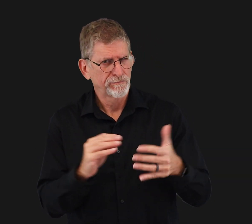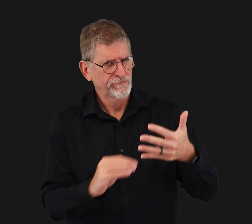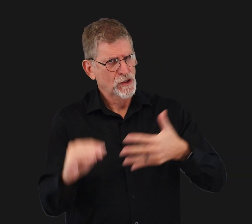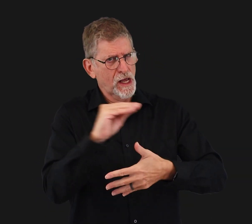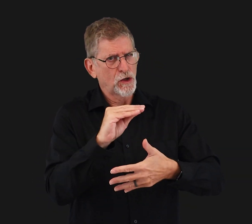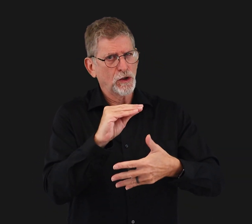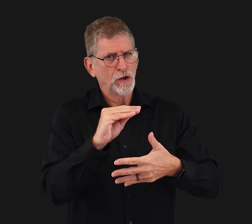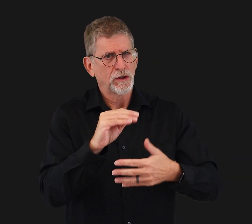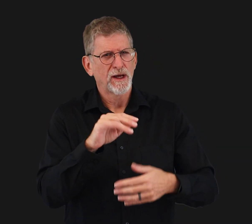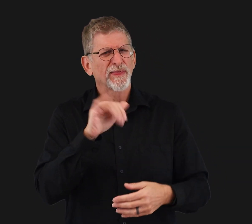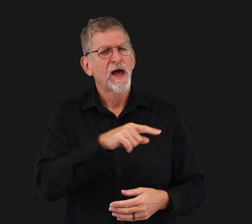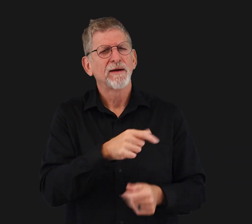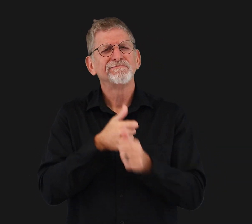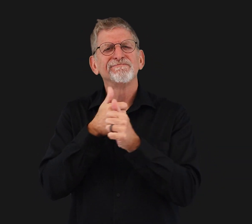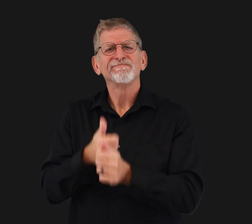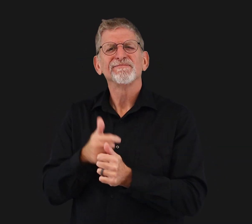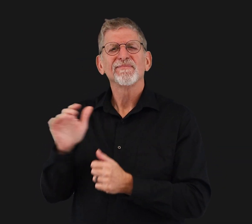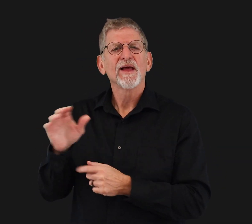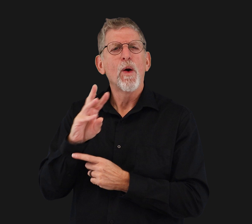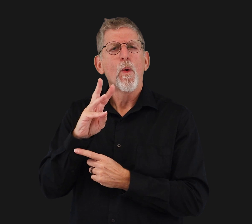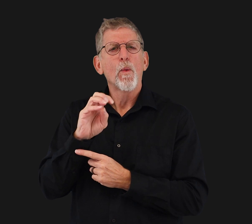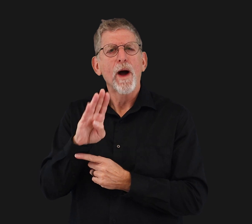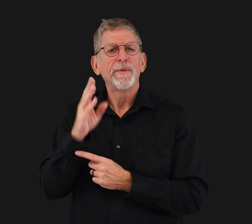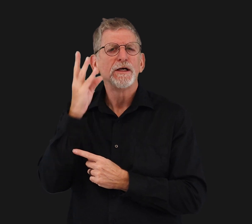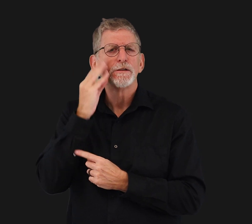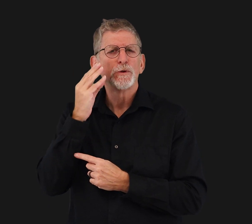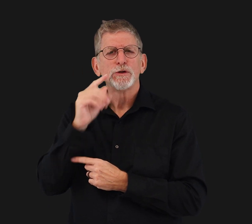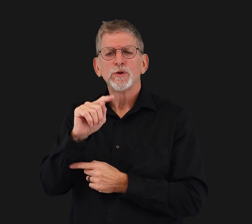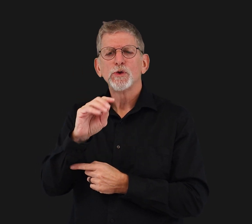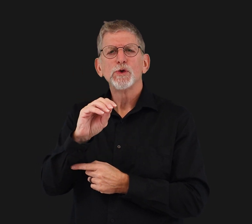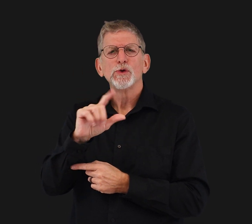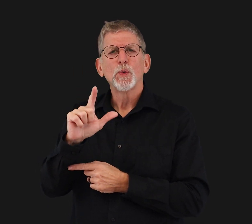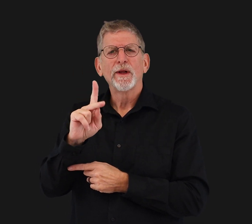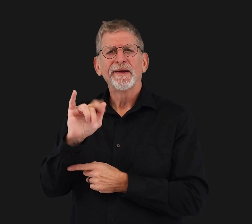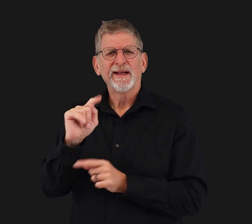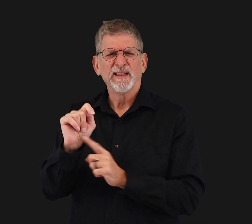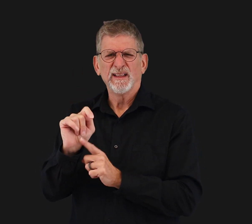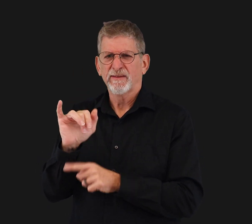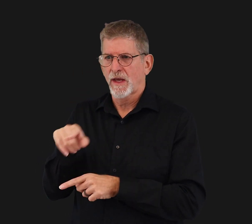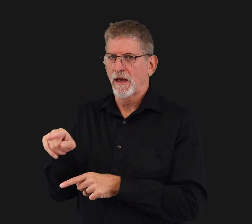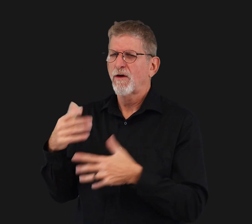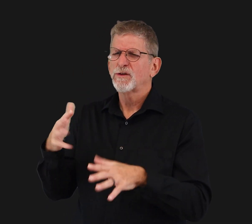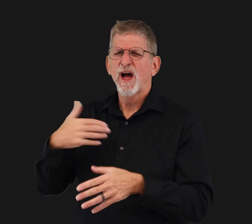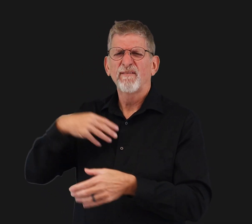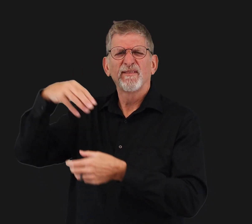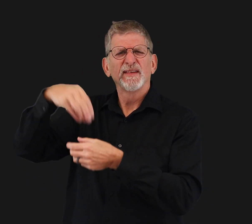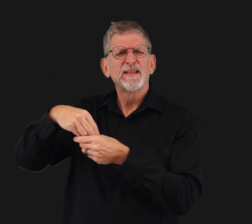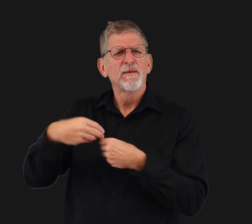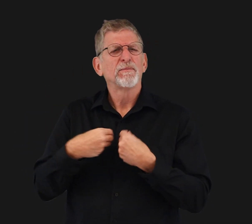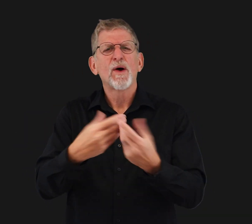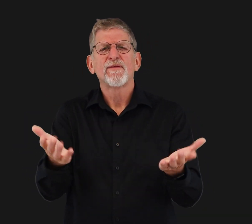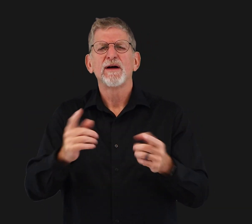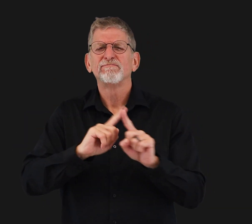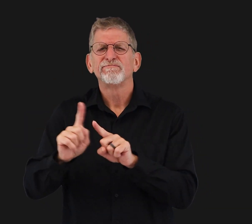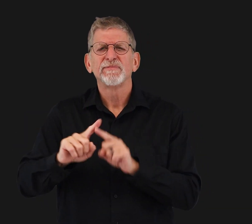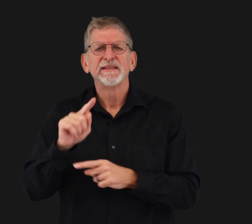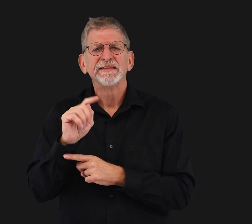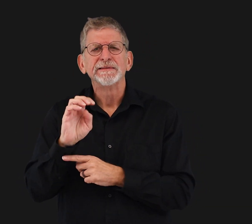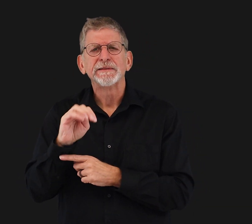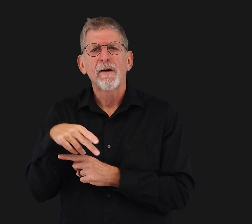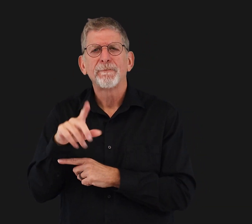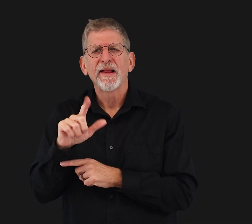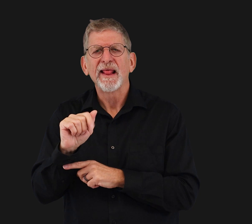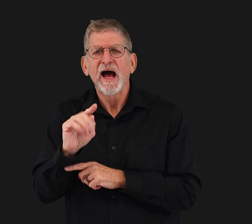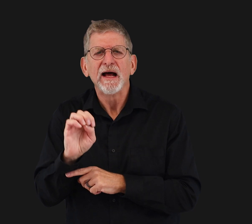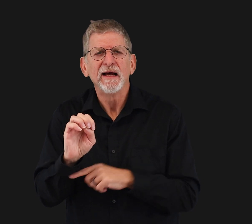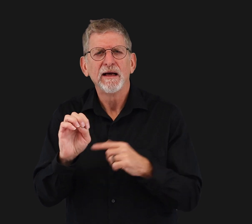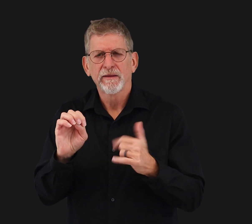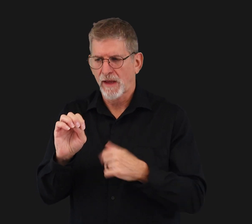It is based on the Web Experience Toolkit, which provides templates that are accessible, usable, and interoperable.